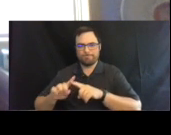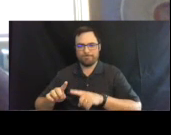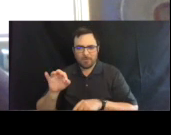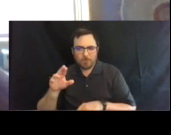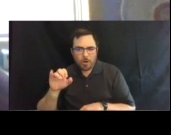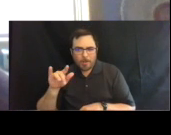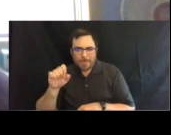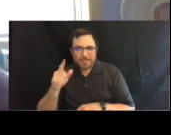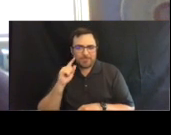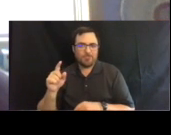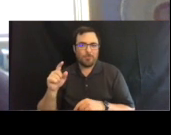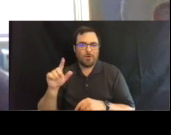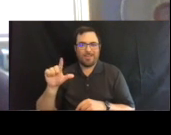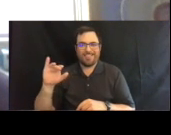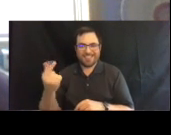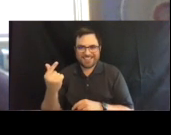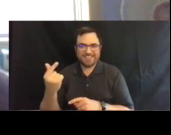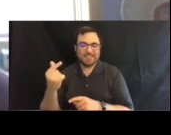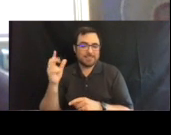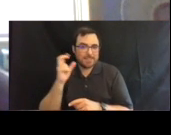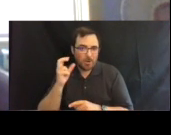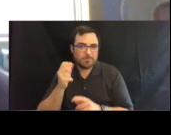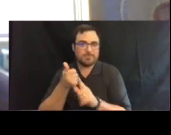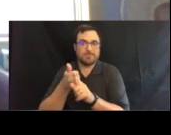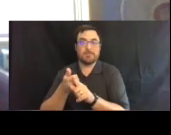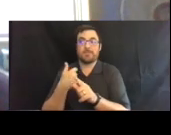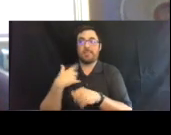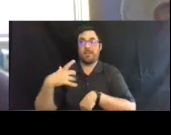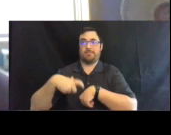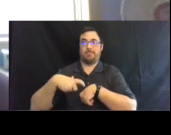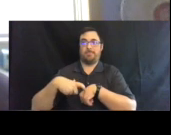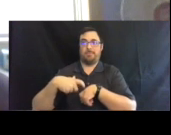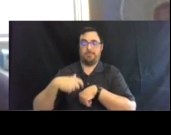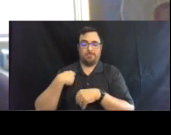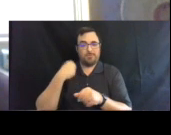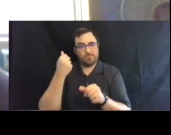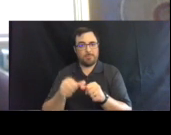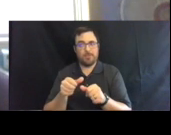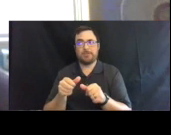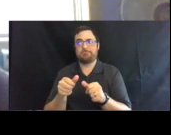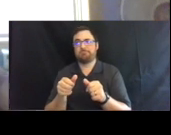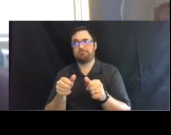And I said, at that time, remembering that you can always when you're looking